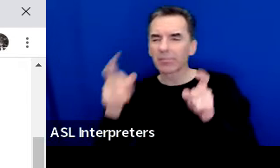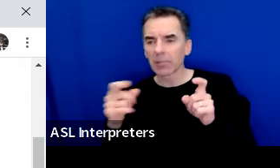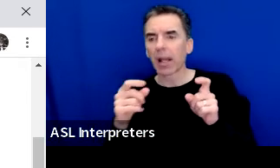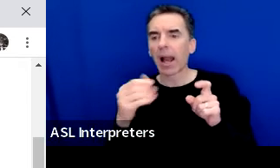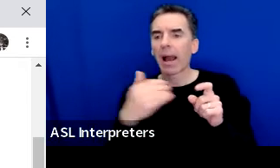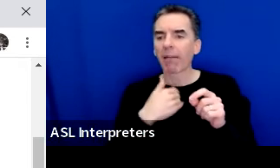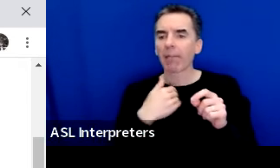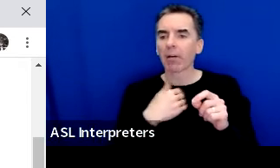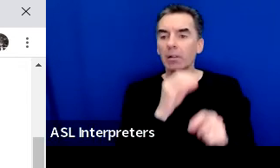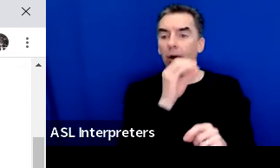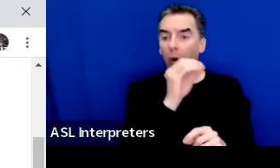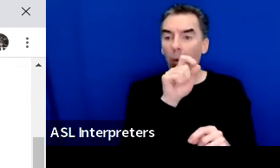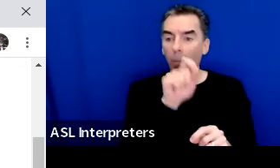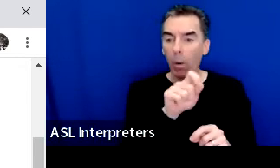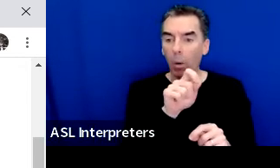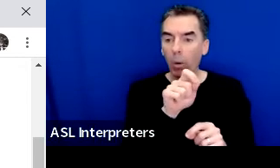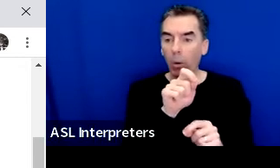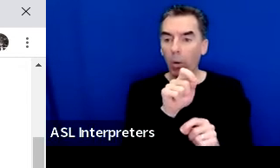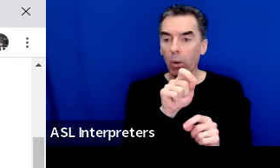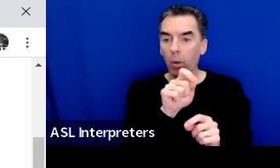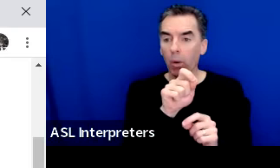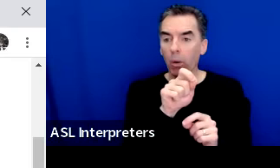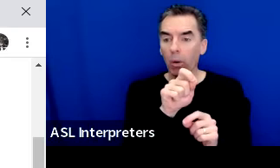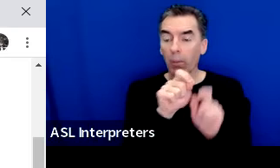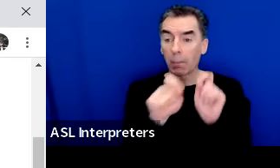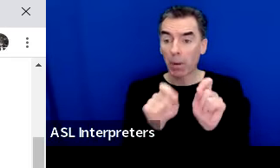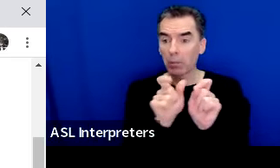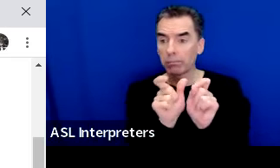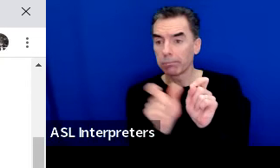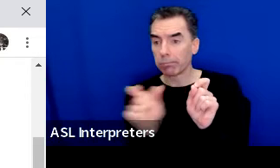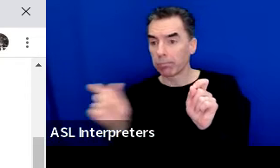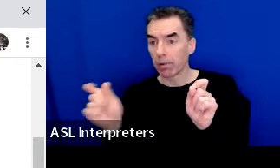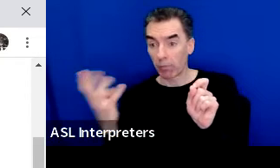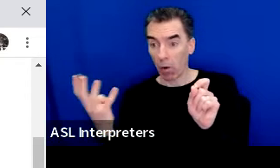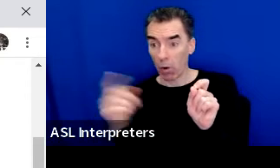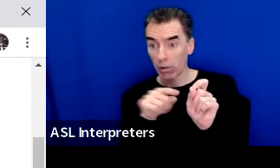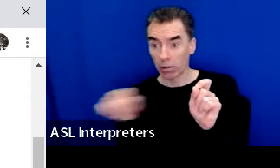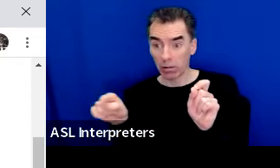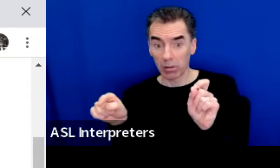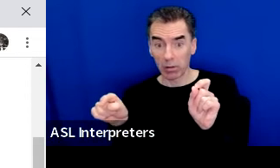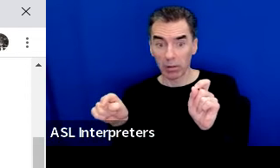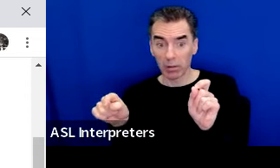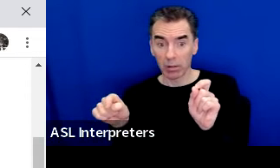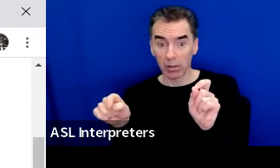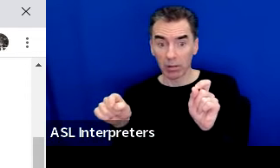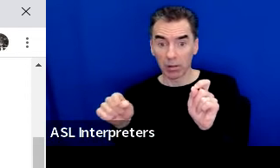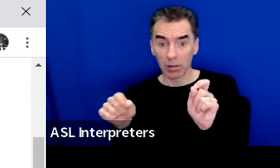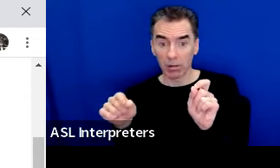Actually, personally, what I do is, I say show your answer to four decimal places, but if they give up it any bit because of some round out there, that